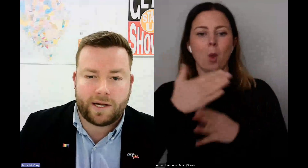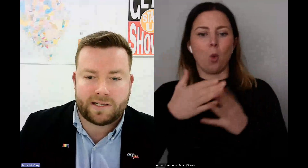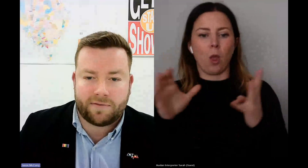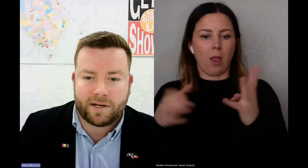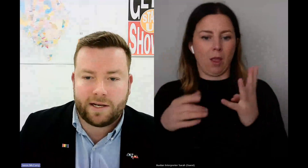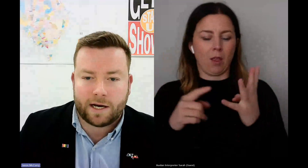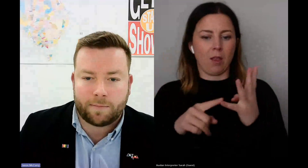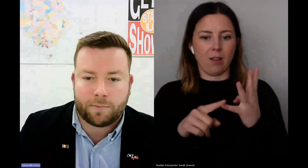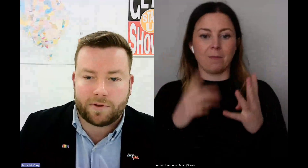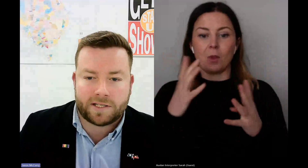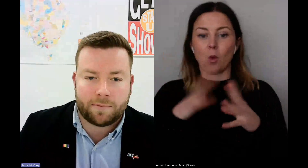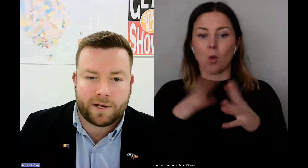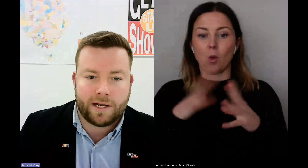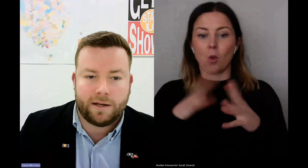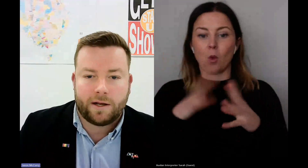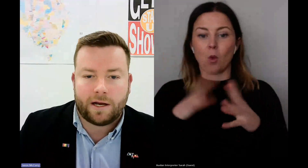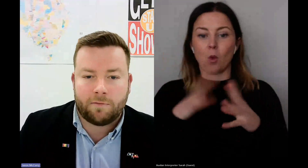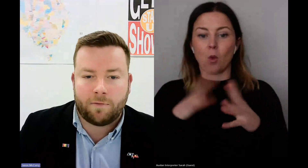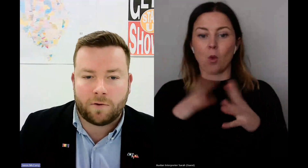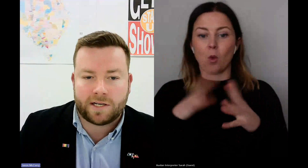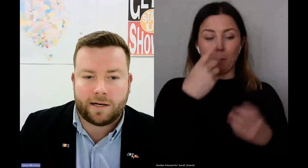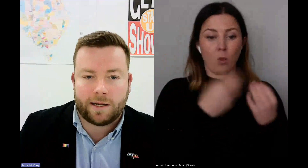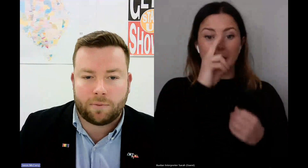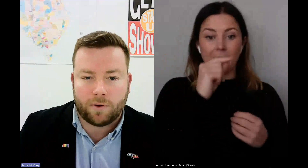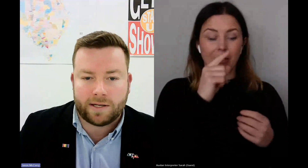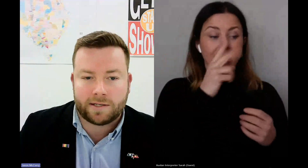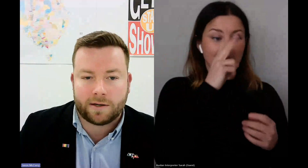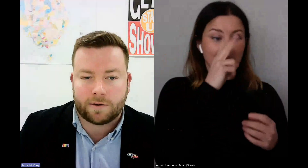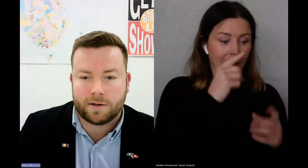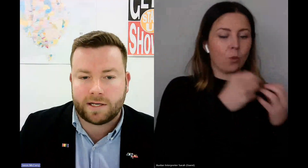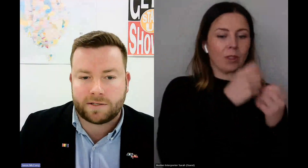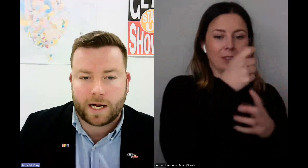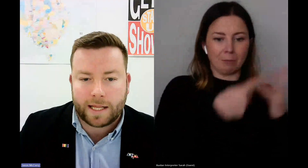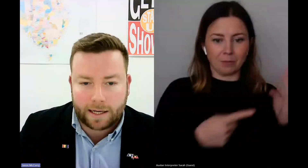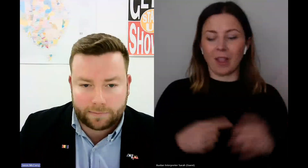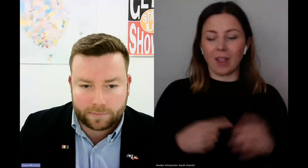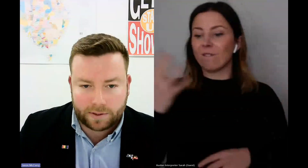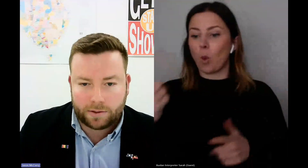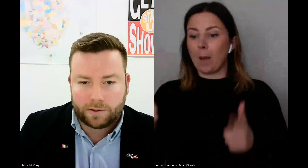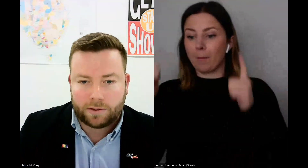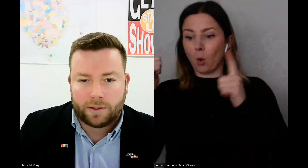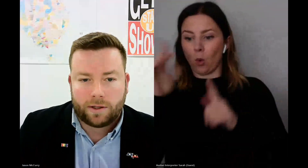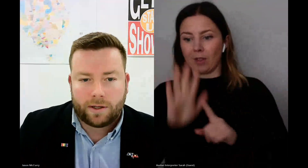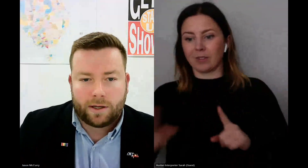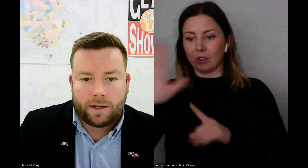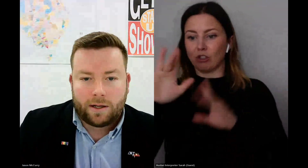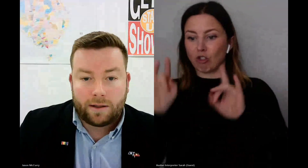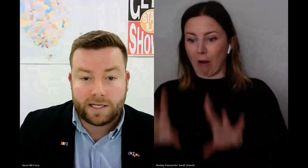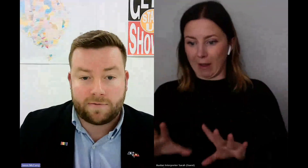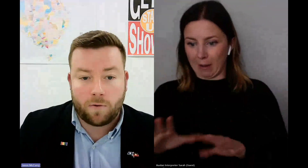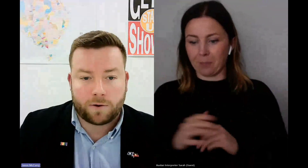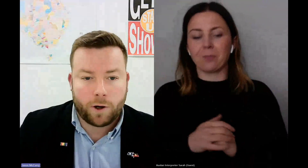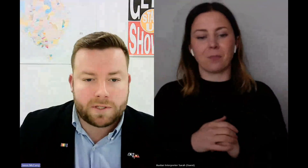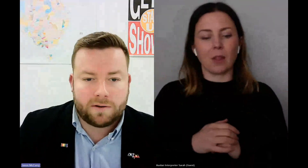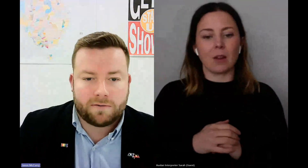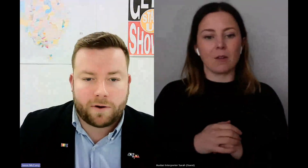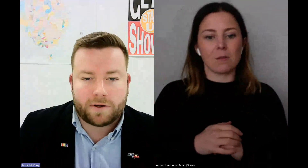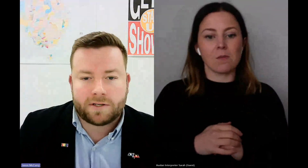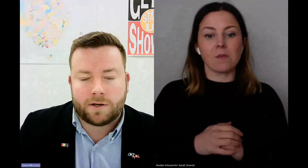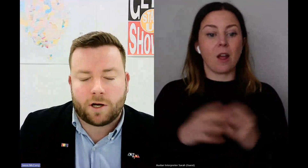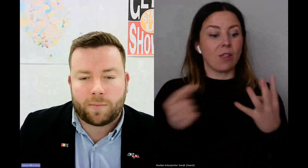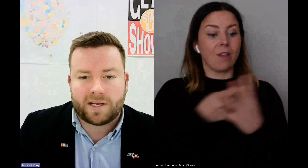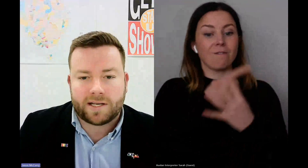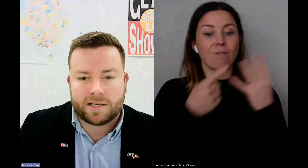27 young people with disability and 14 employees across Australia. These four groups focus on topics